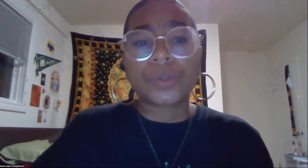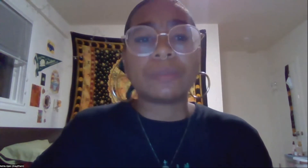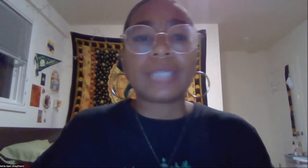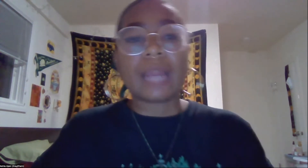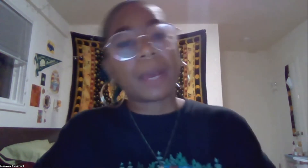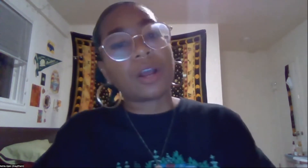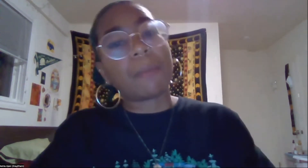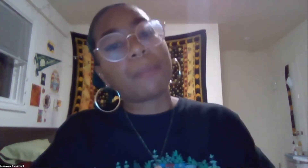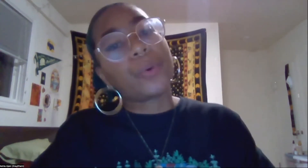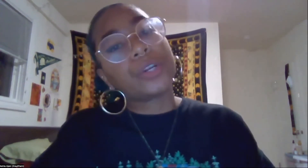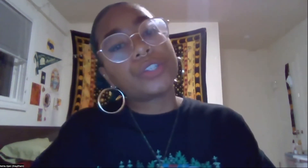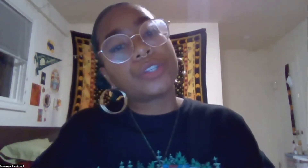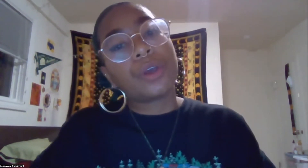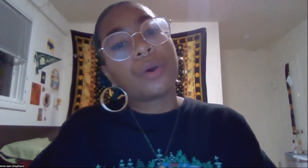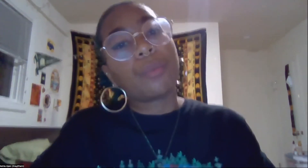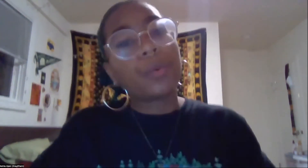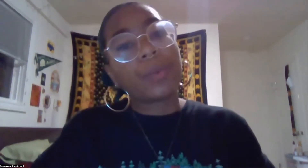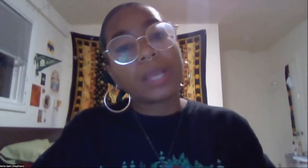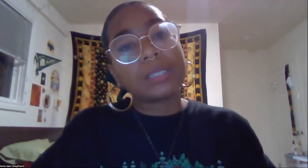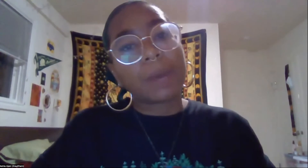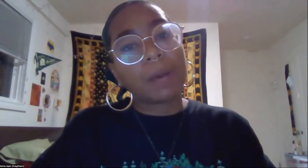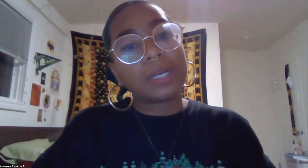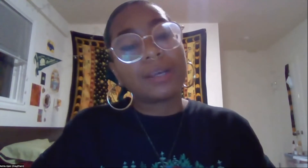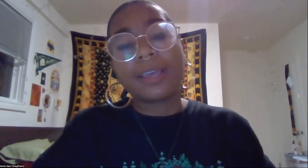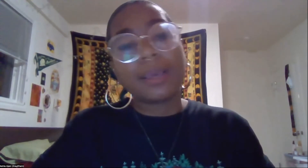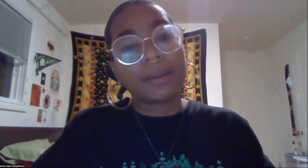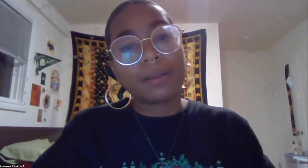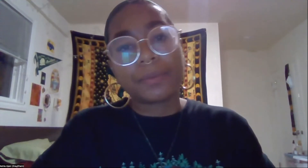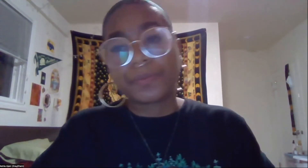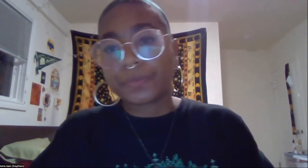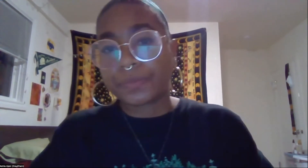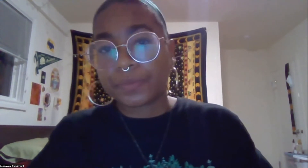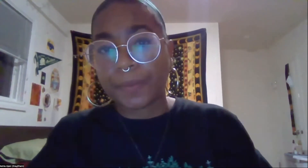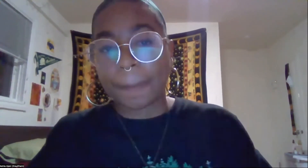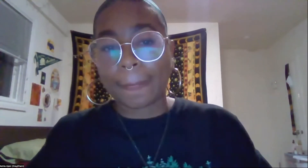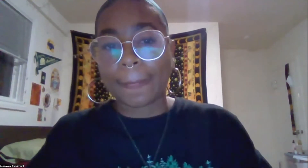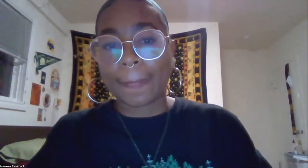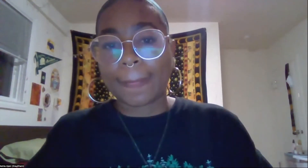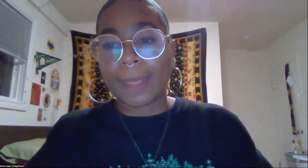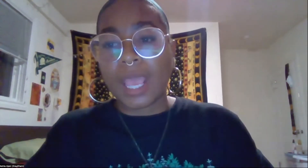some dynamite on my porch, won't write his mama again."- Fannie Lou Hamer